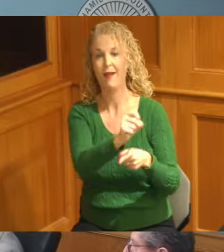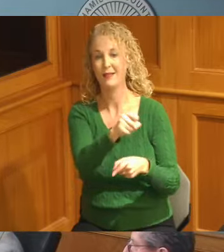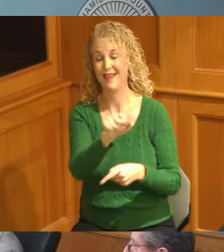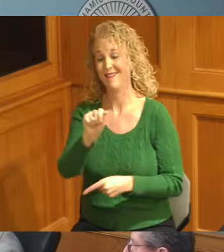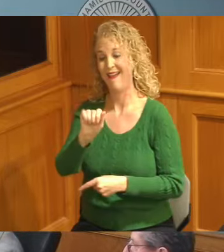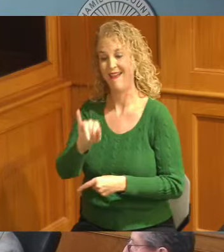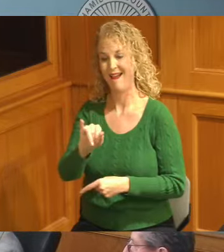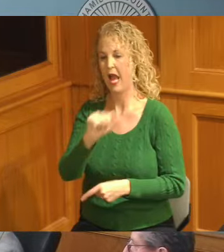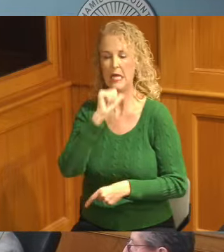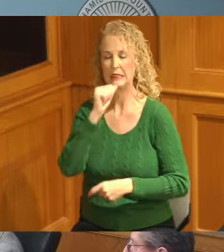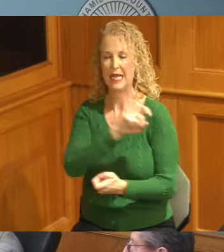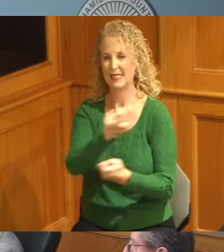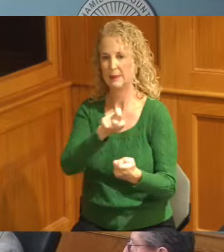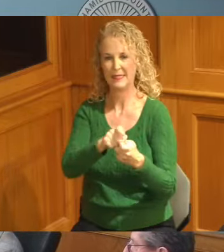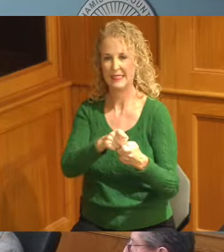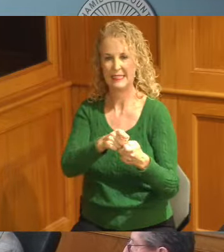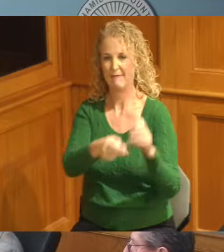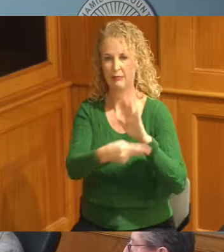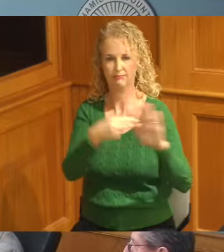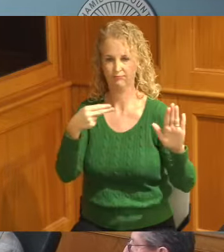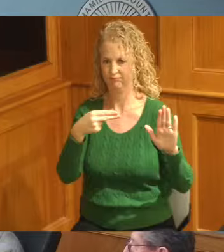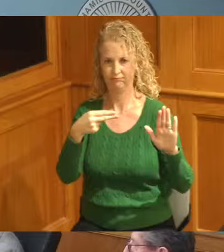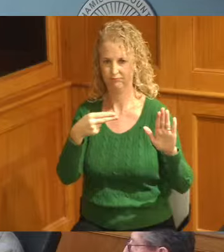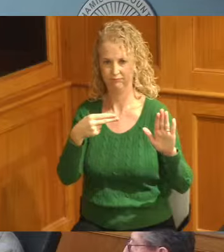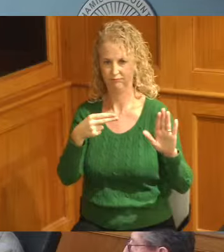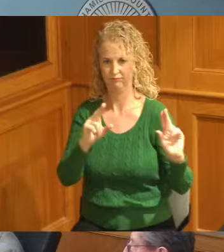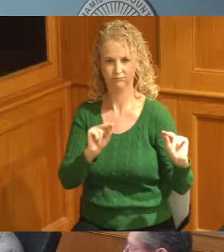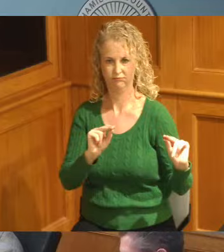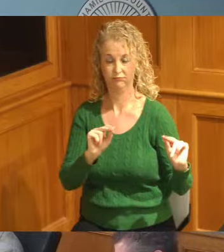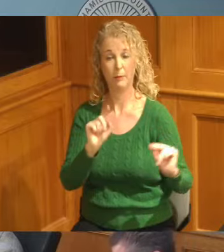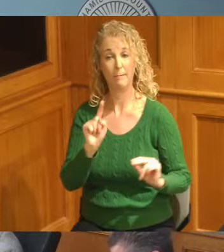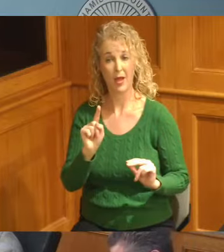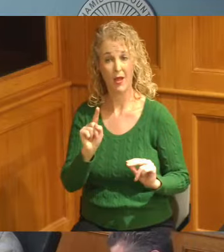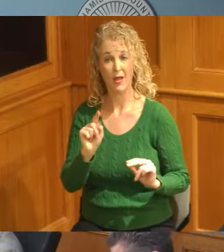is not called out specifically in the program in and of itself. However, it is covered with